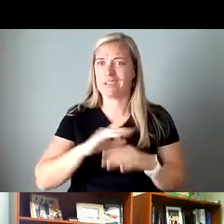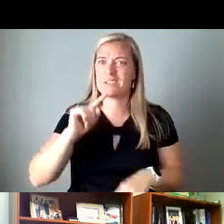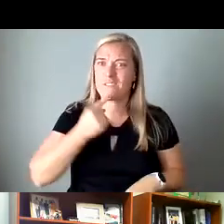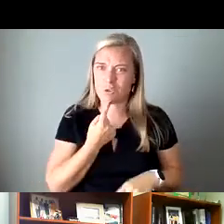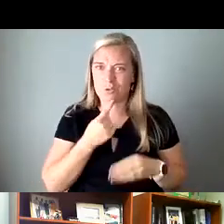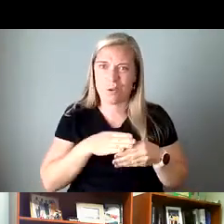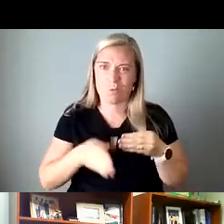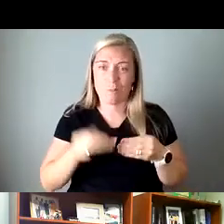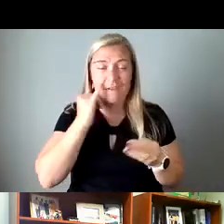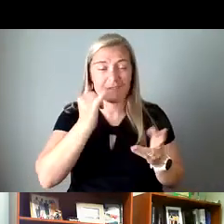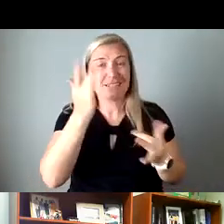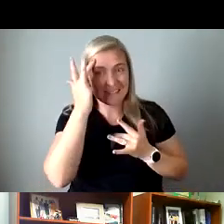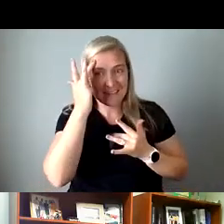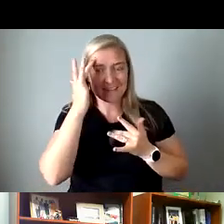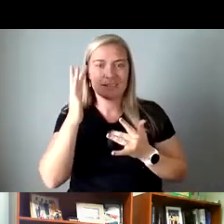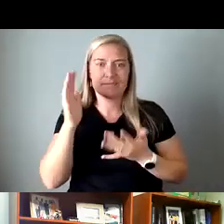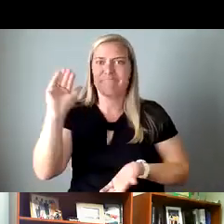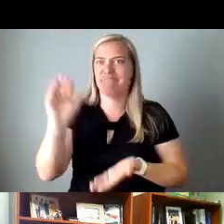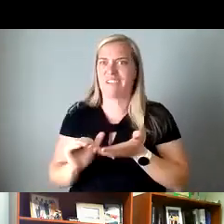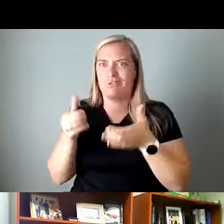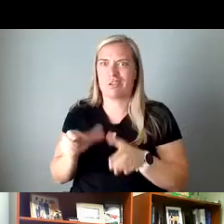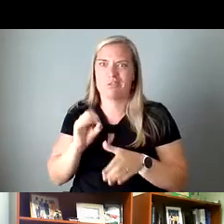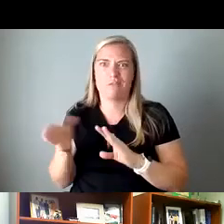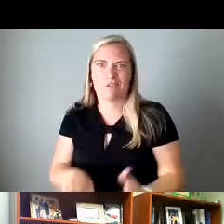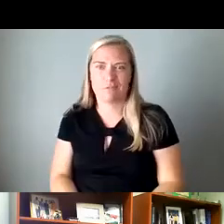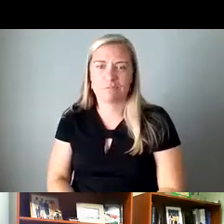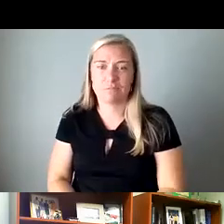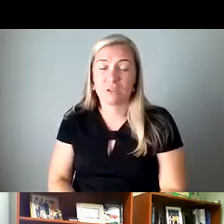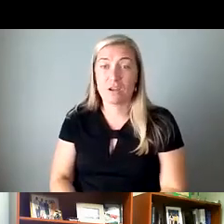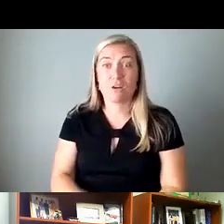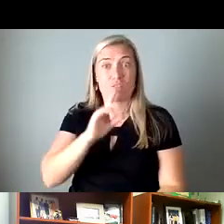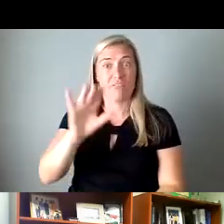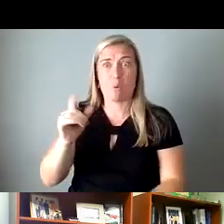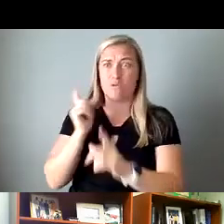from COVID. That was the goal all along and while we feel very confident in being able to